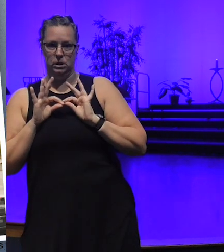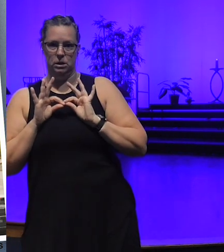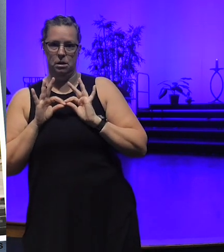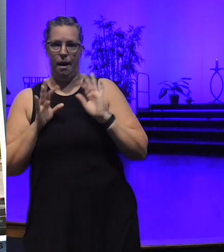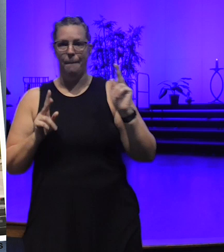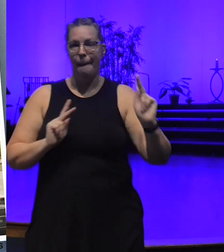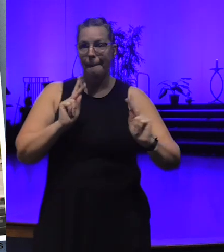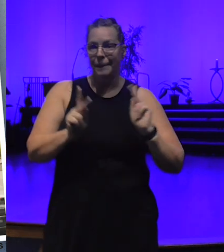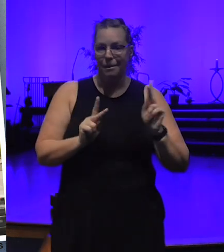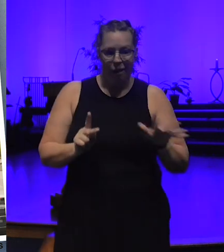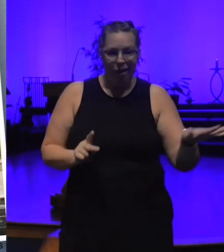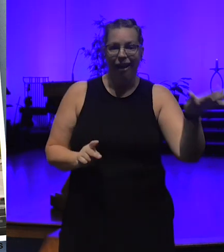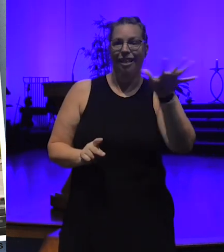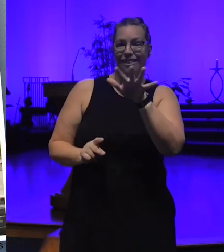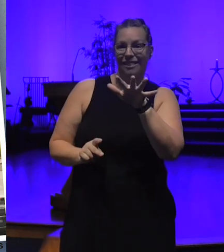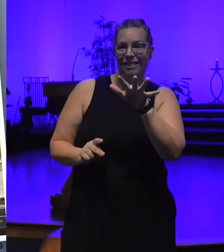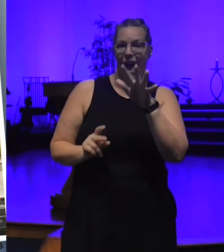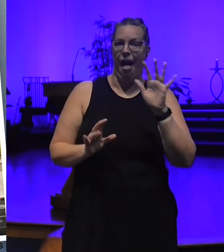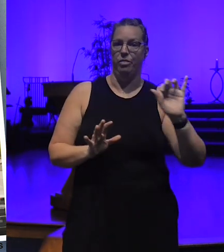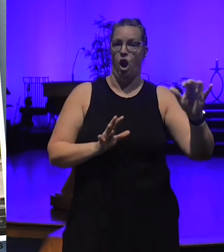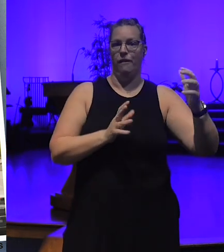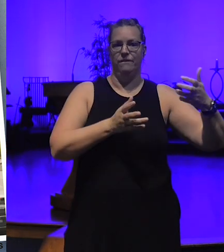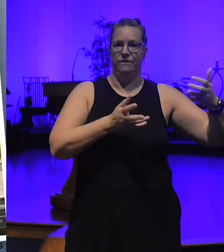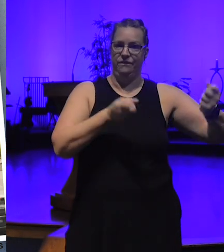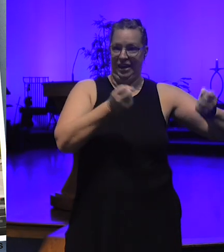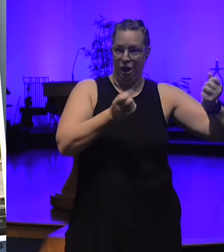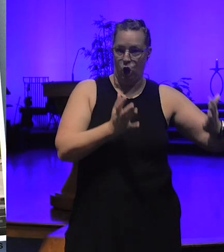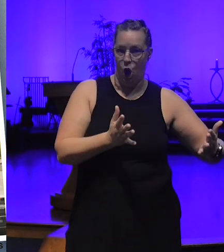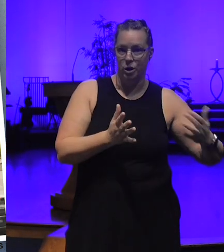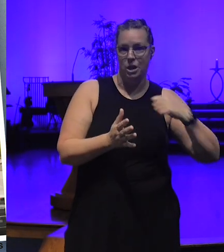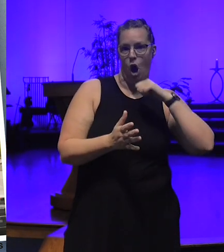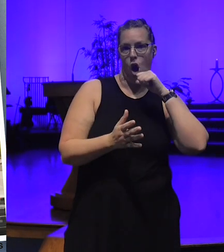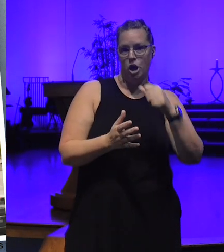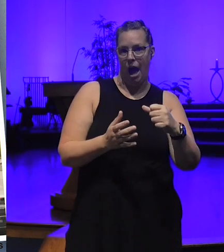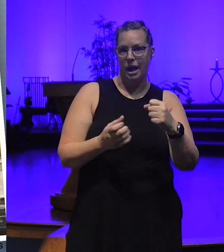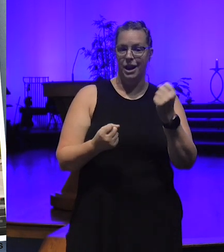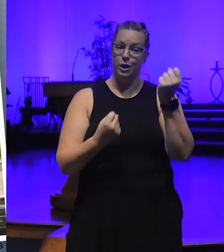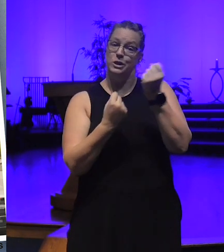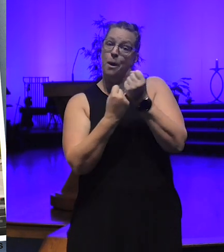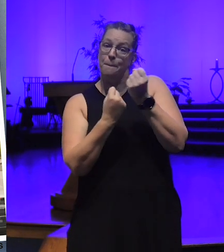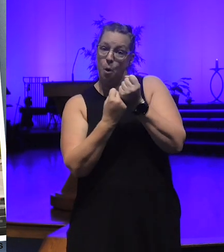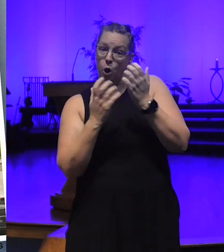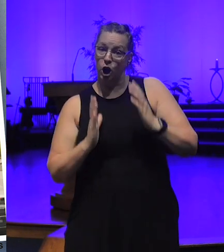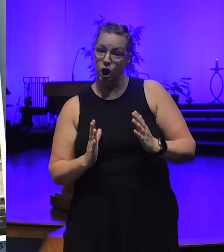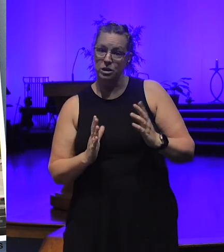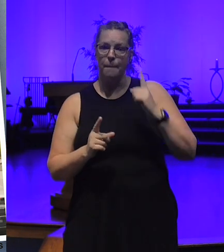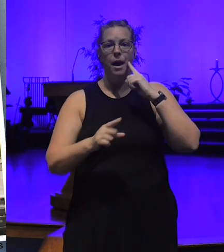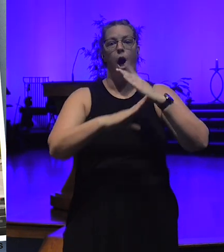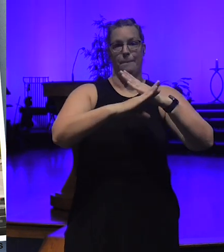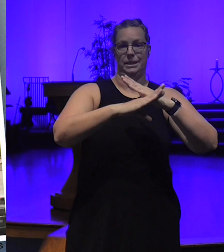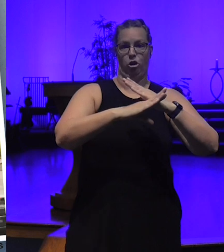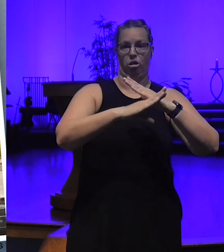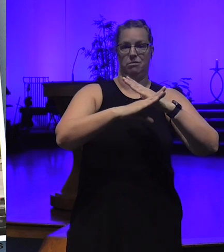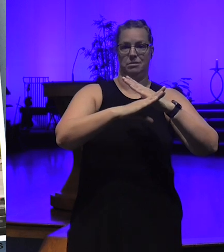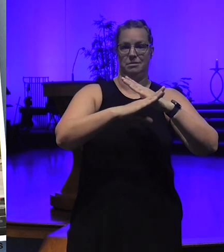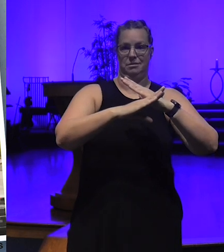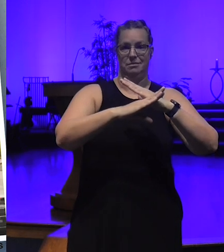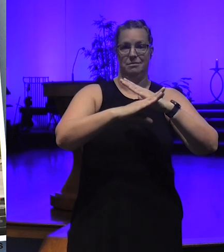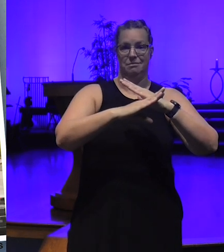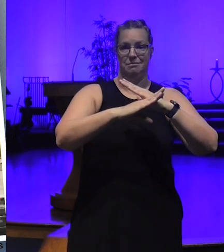vehicles become not supporters but obstacles in our way to getting where we want to go is